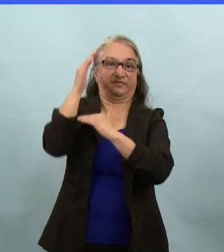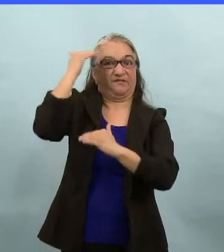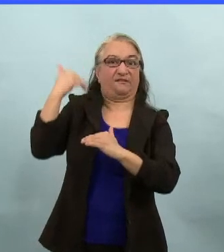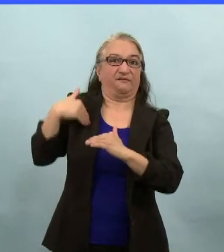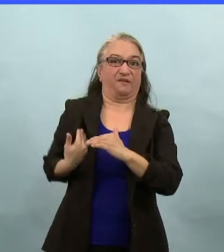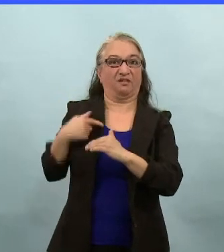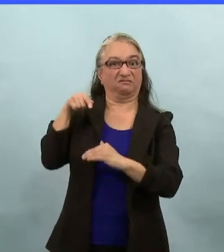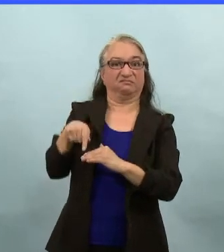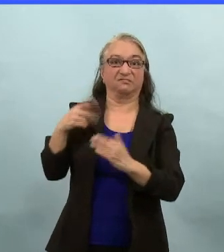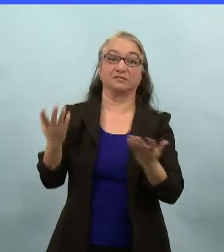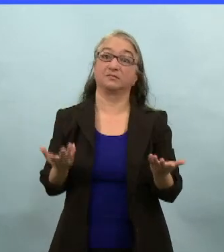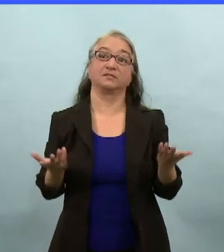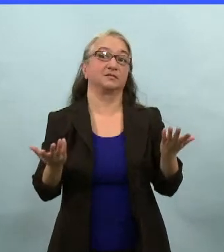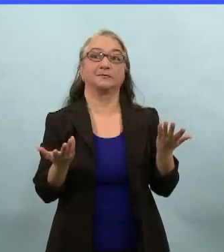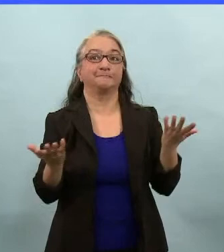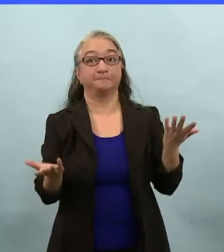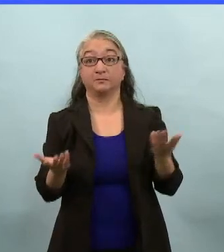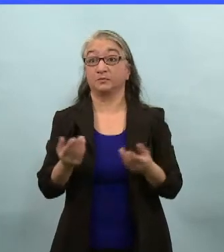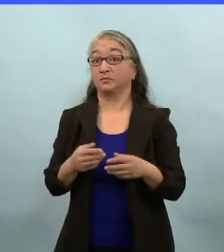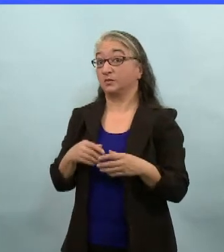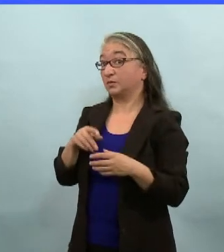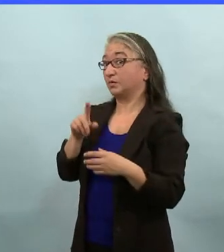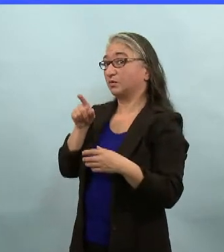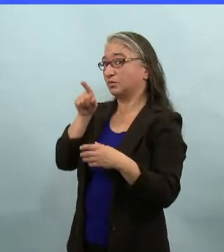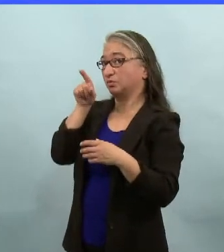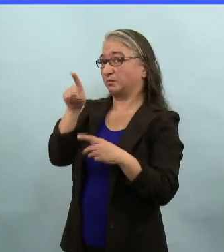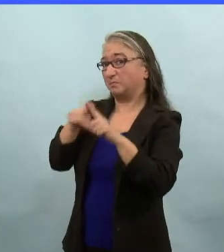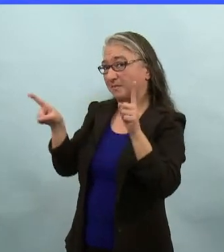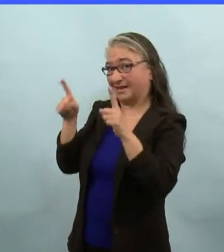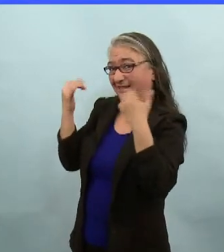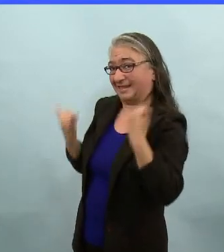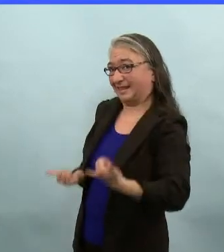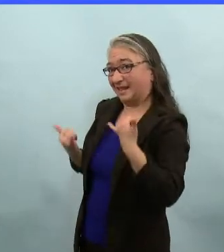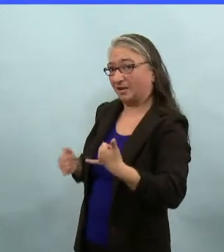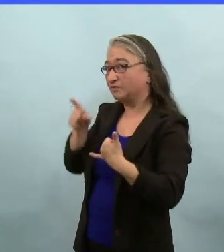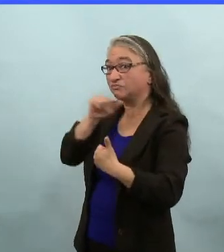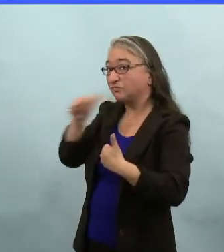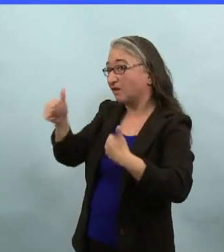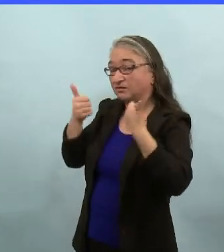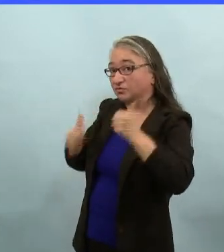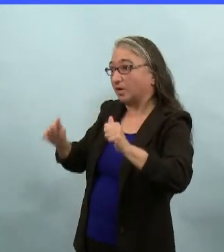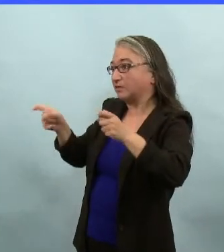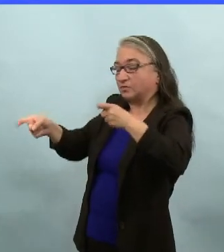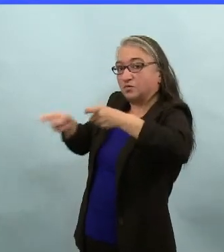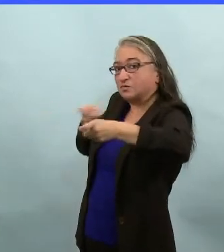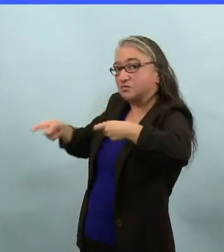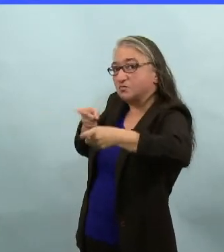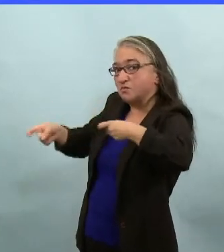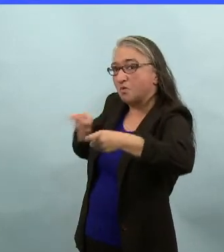though by shifting away from containing the virus with with more over 100 people of all causes in